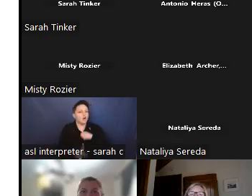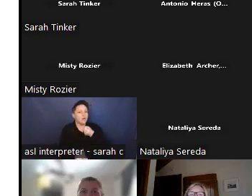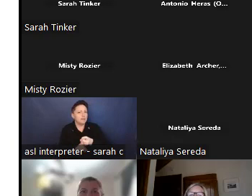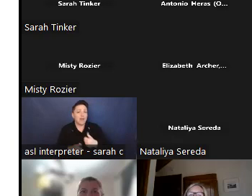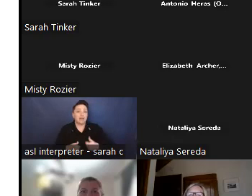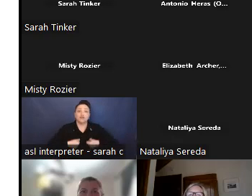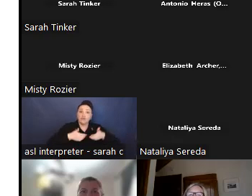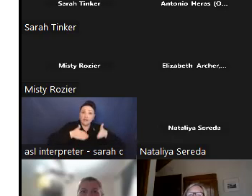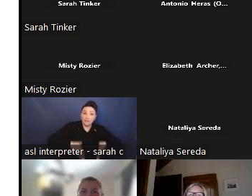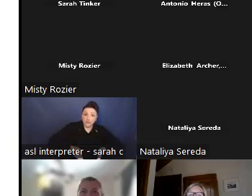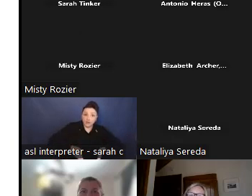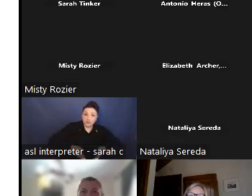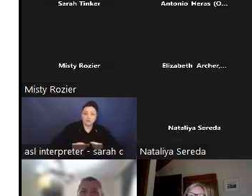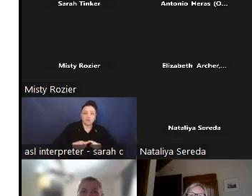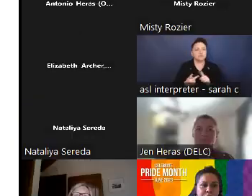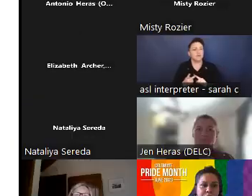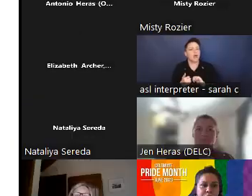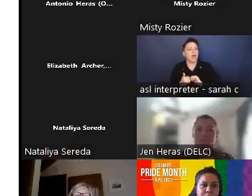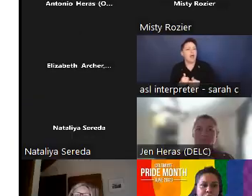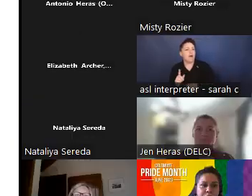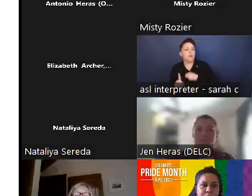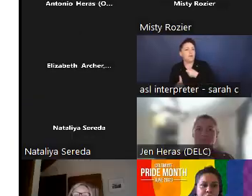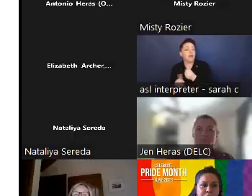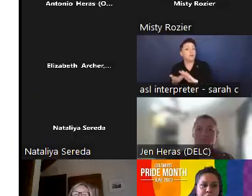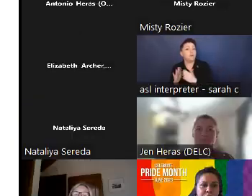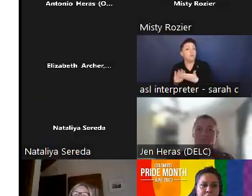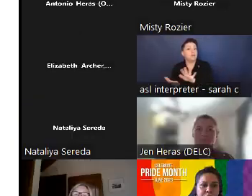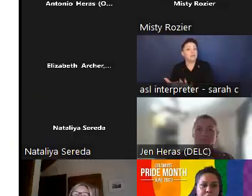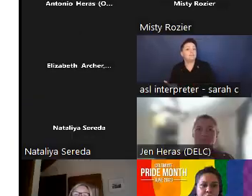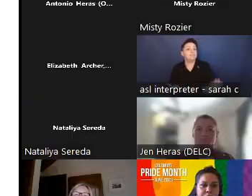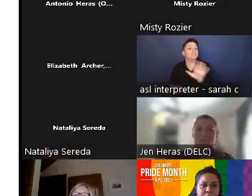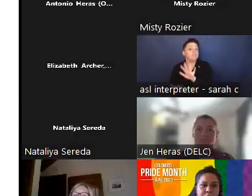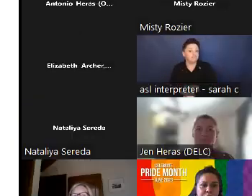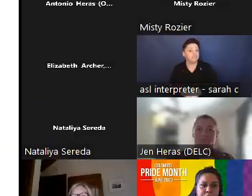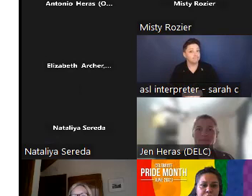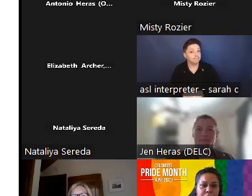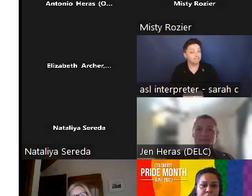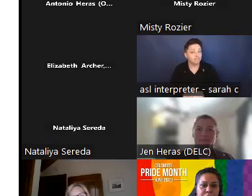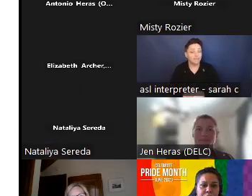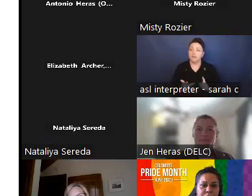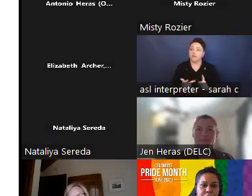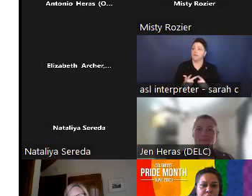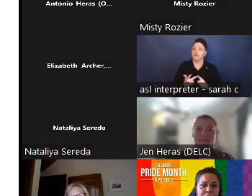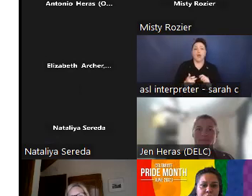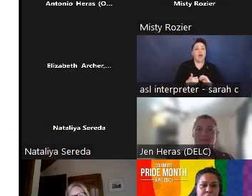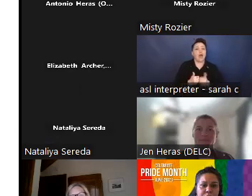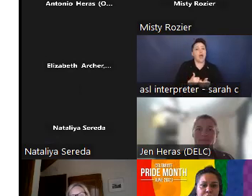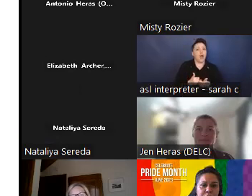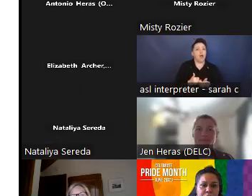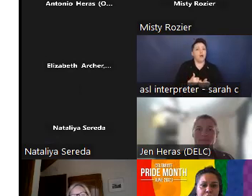but the communities where they are as well as the organization and the tribes that are